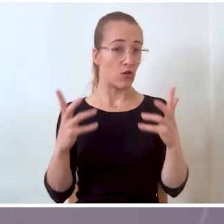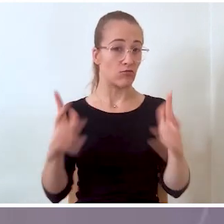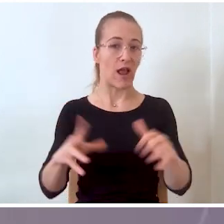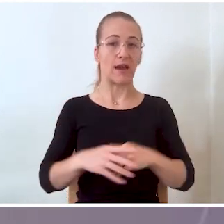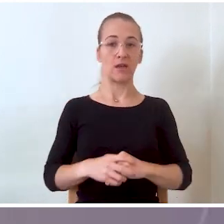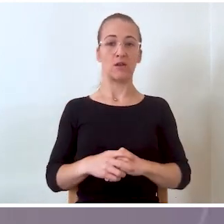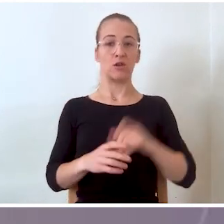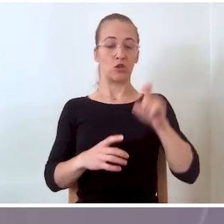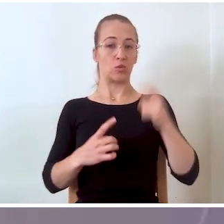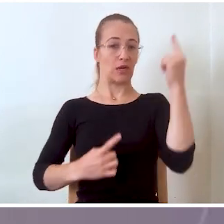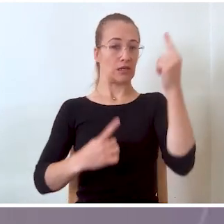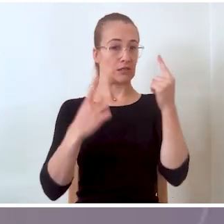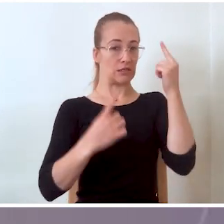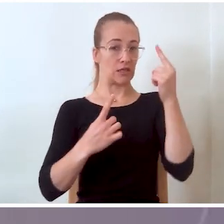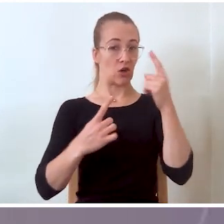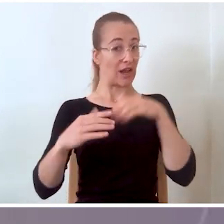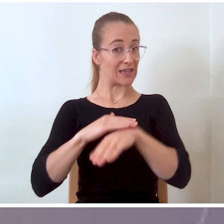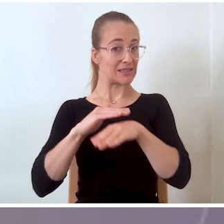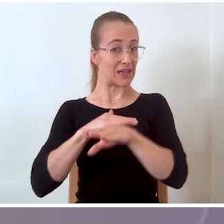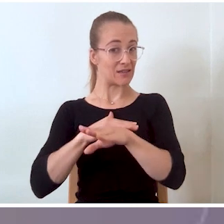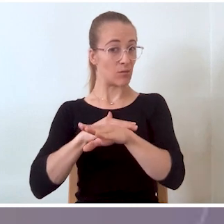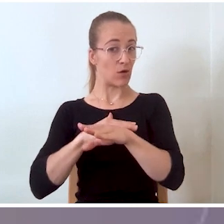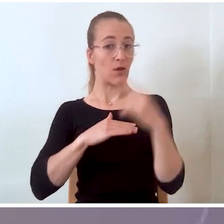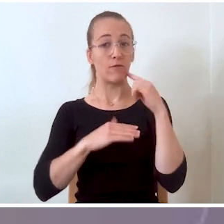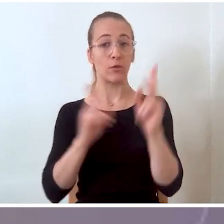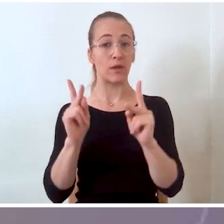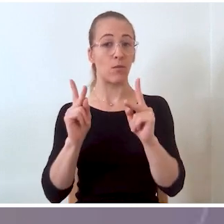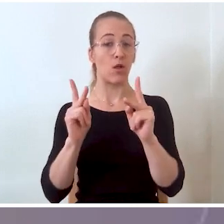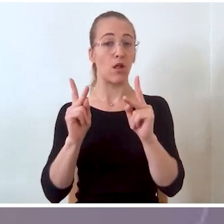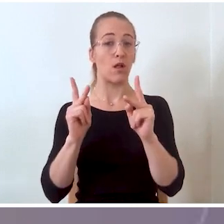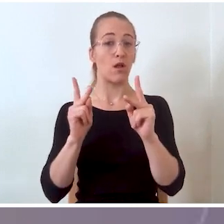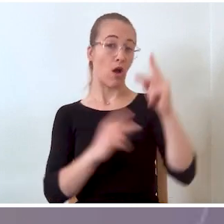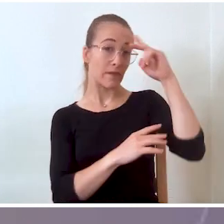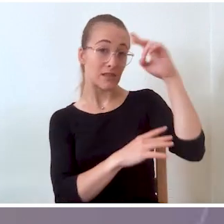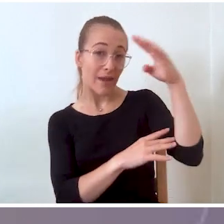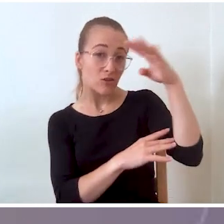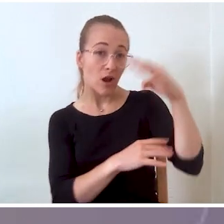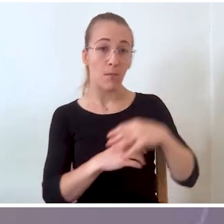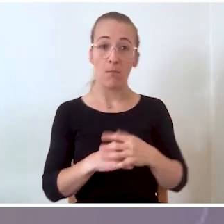you need to consider, is it accessible for people on the spectrum?